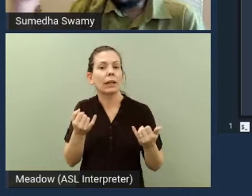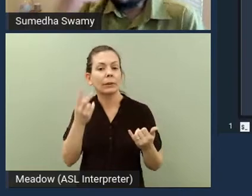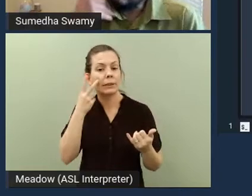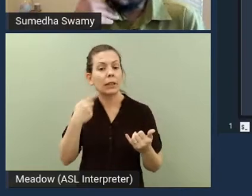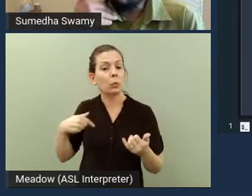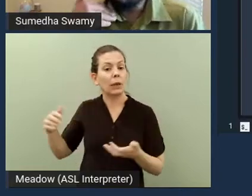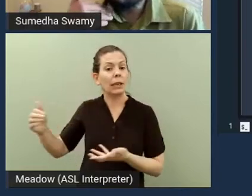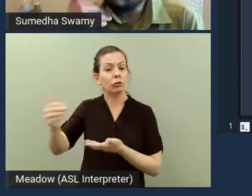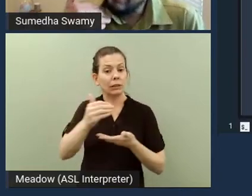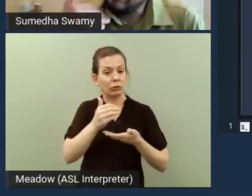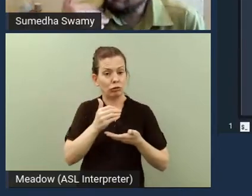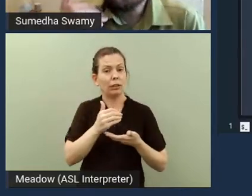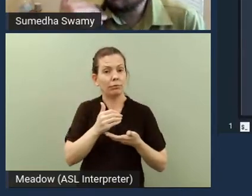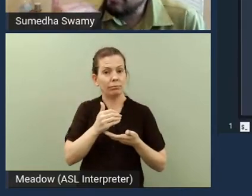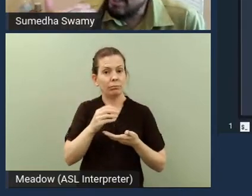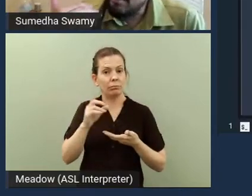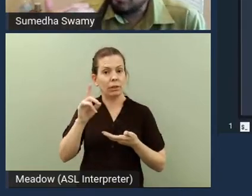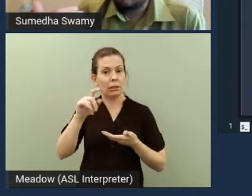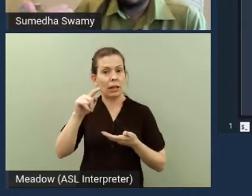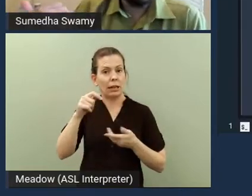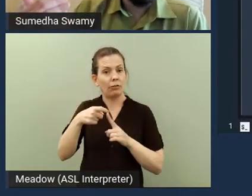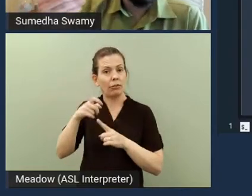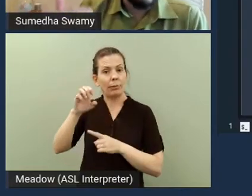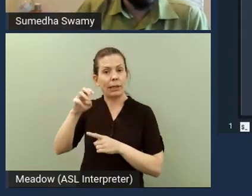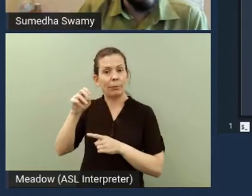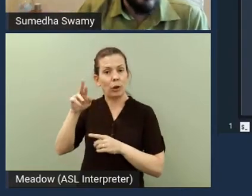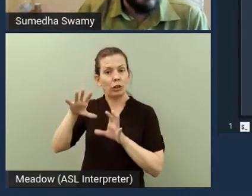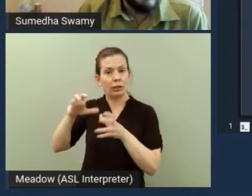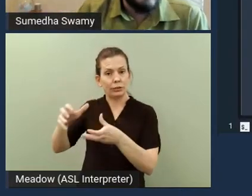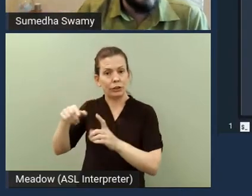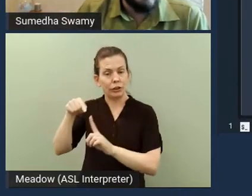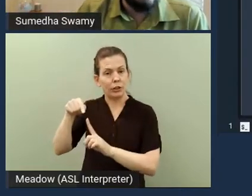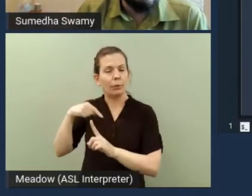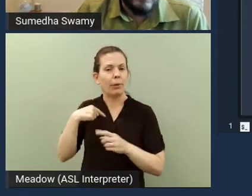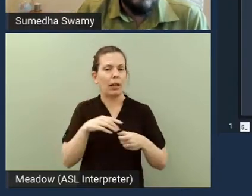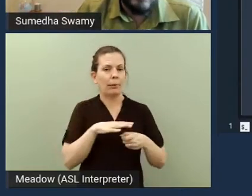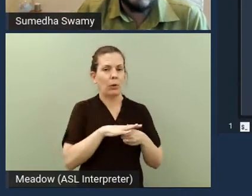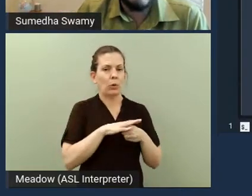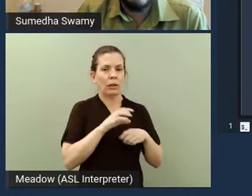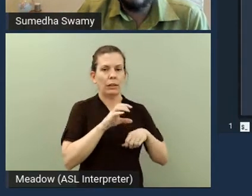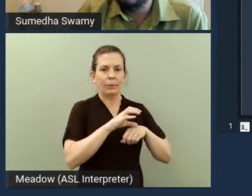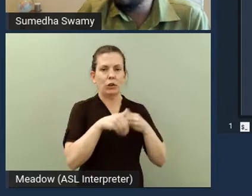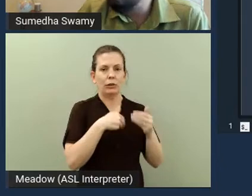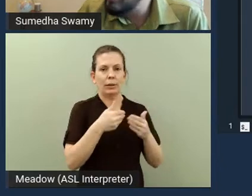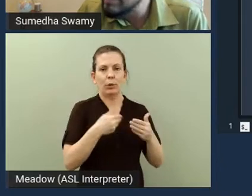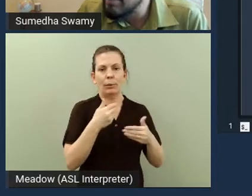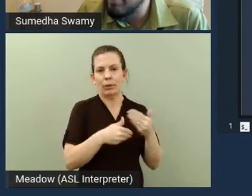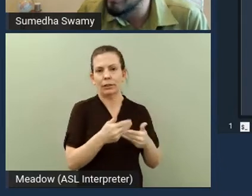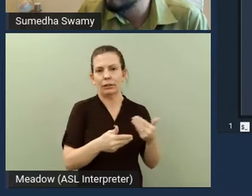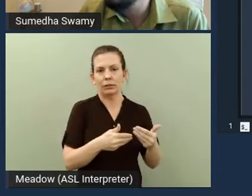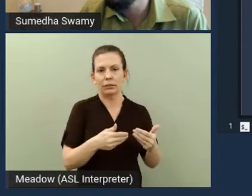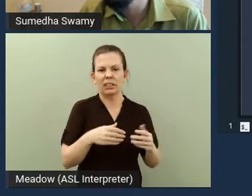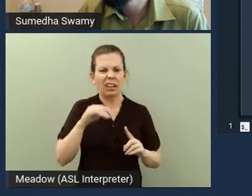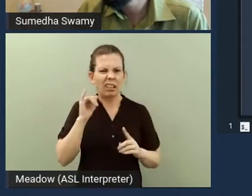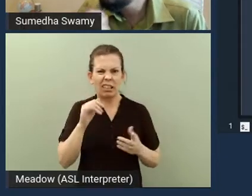the data from the EMR cluster, but I'm locally going to pre-process the data. What does pre-processing mean?